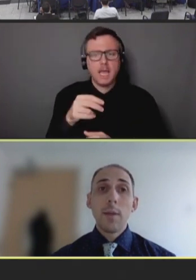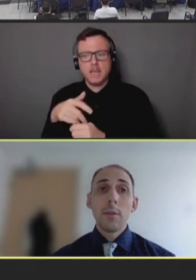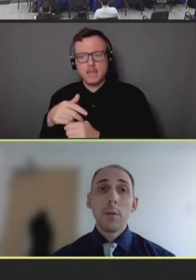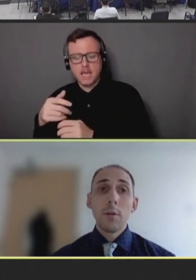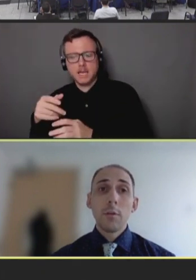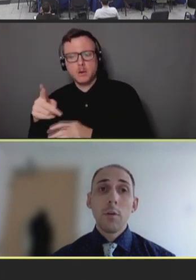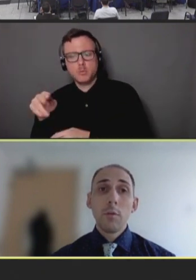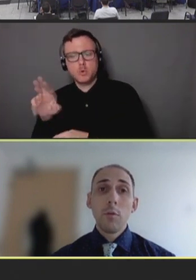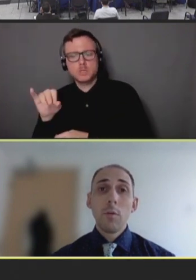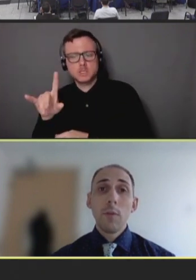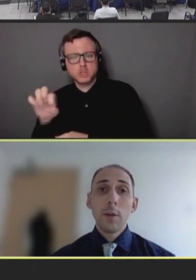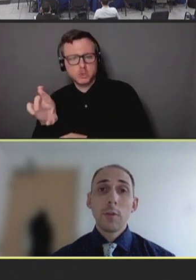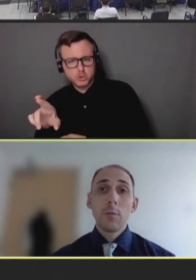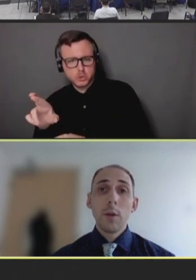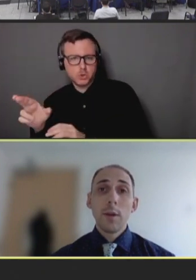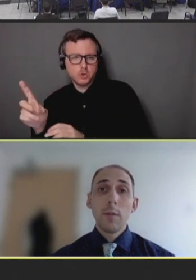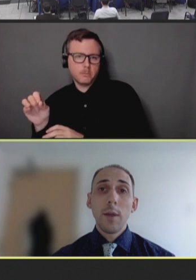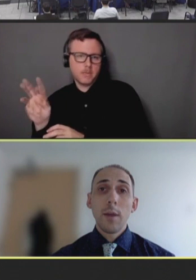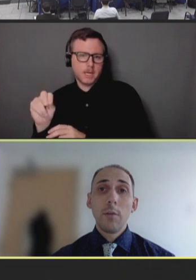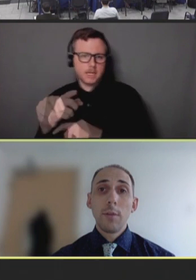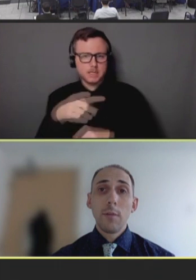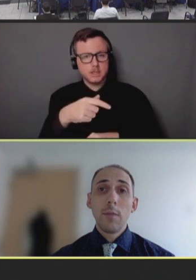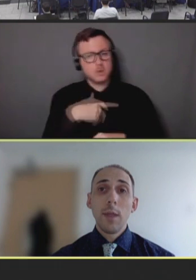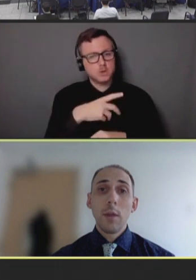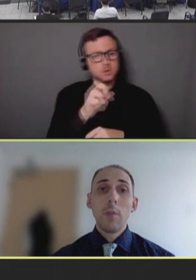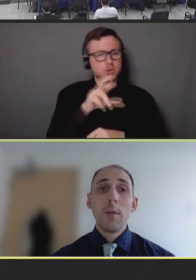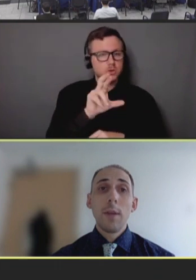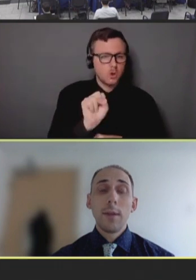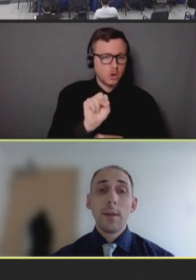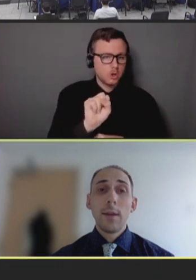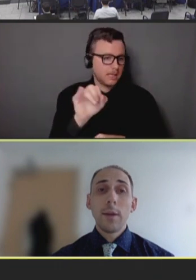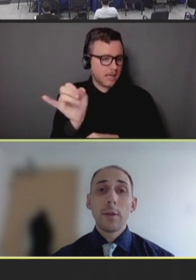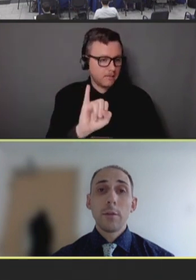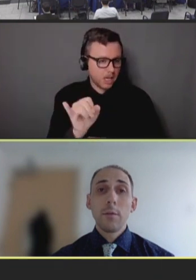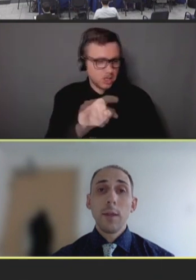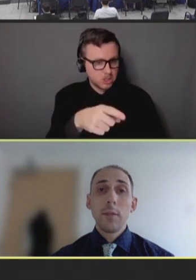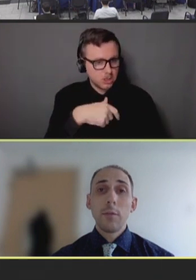And then SARS-CoV-2 infections were identified using the VA COVID-19 National Surveillance